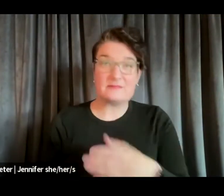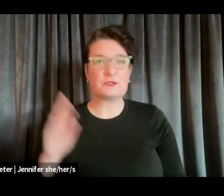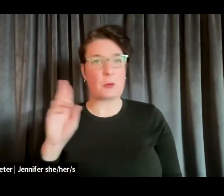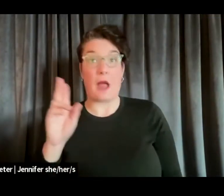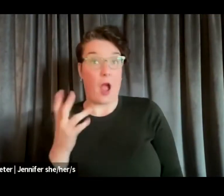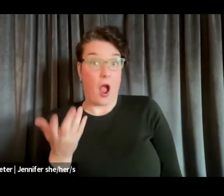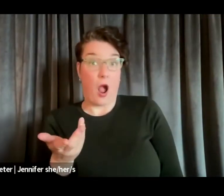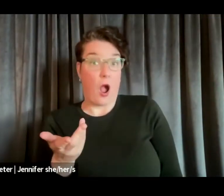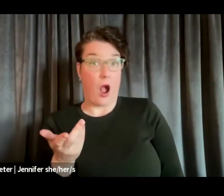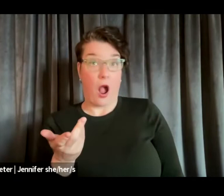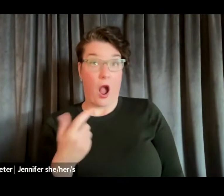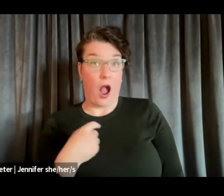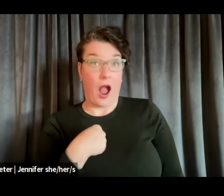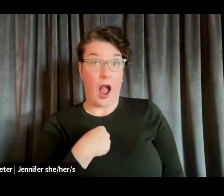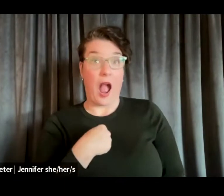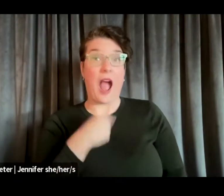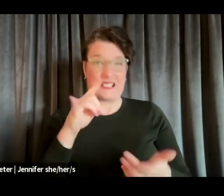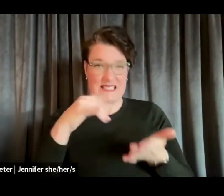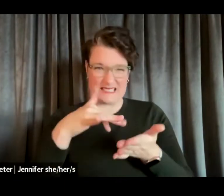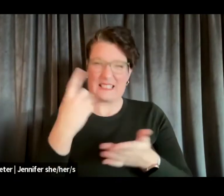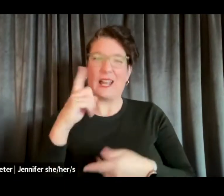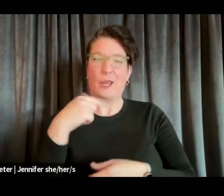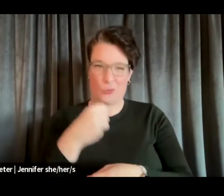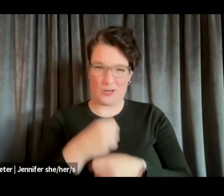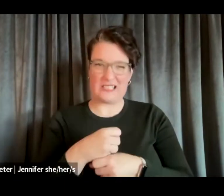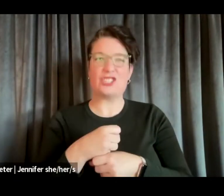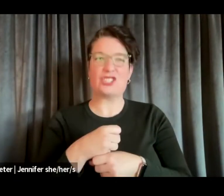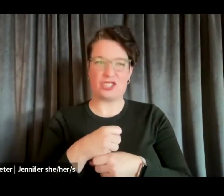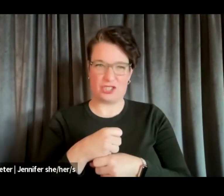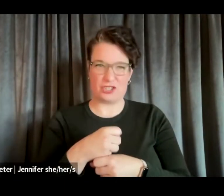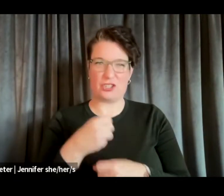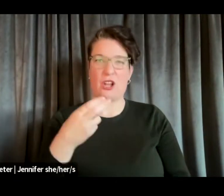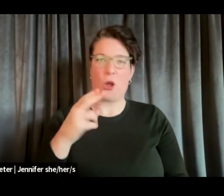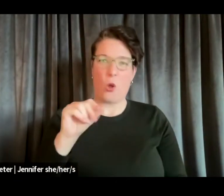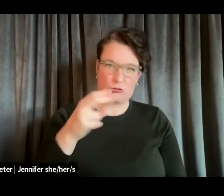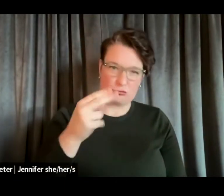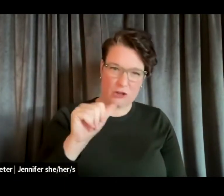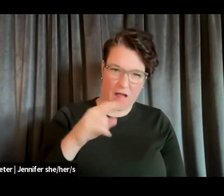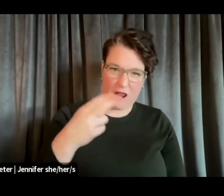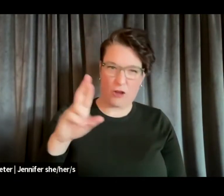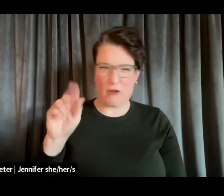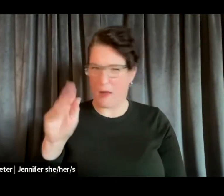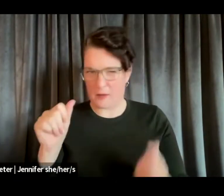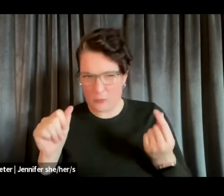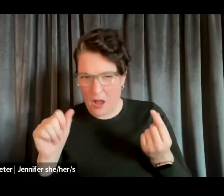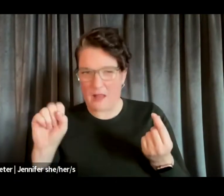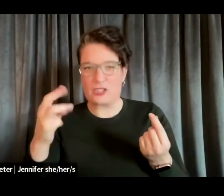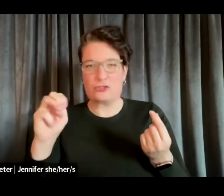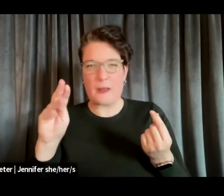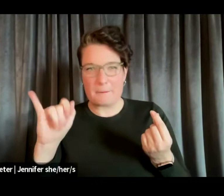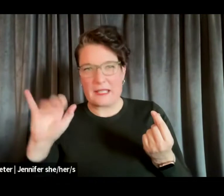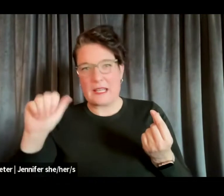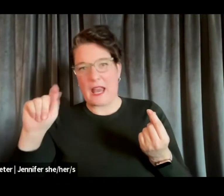yeah, I studied one year, what Hoshanah Raba was, what Shemini Atzeret was and I